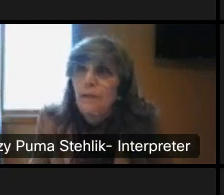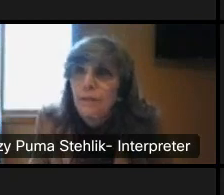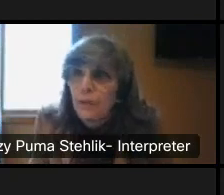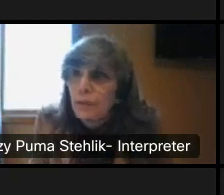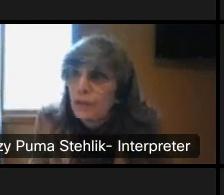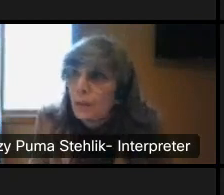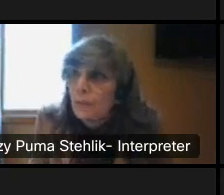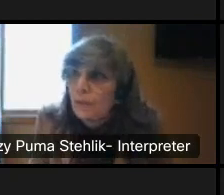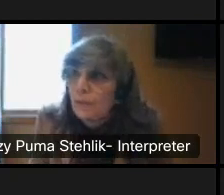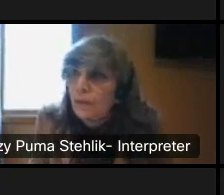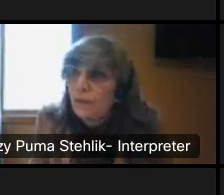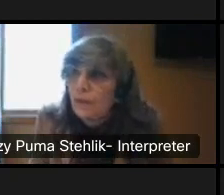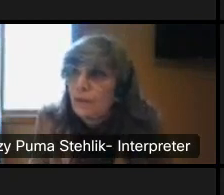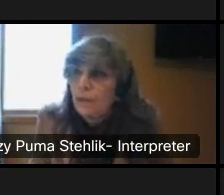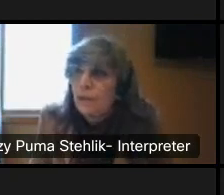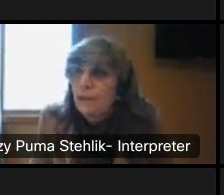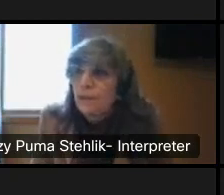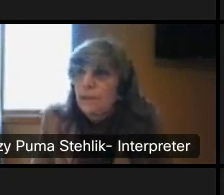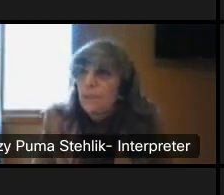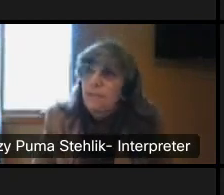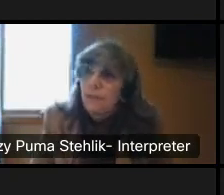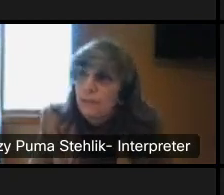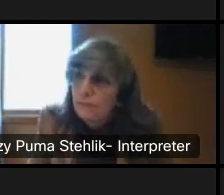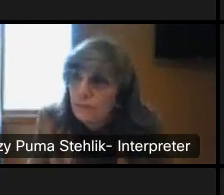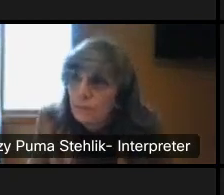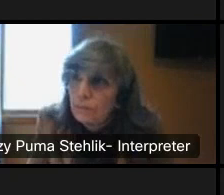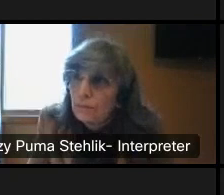Formulas cafe is a little bit of flavor.